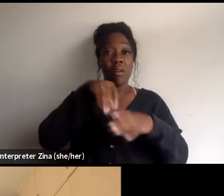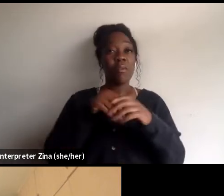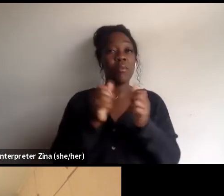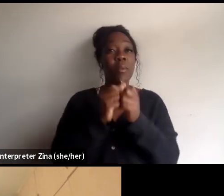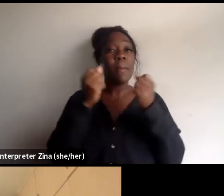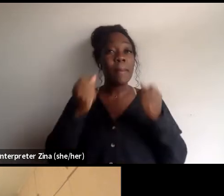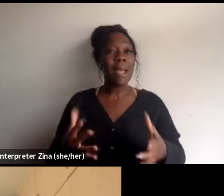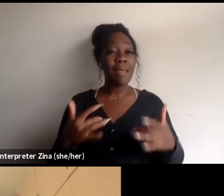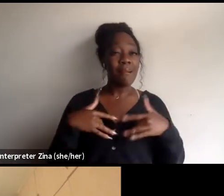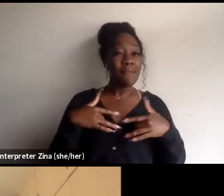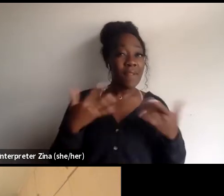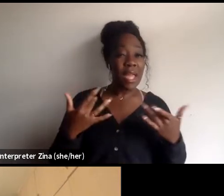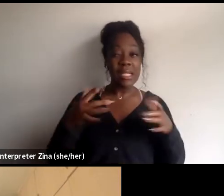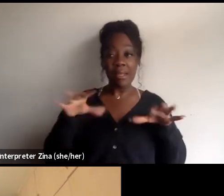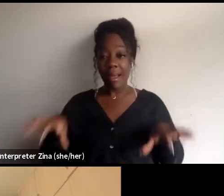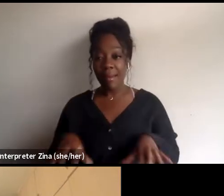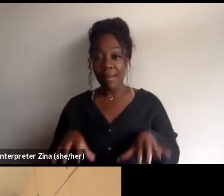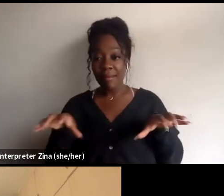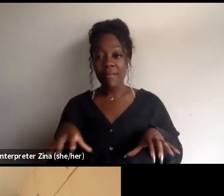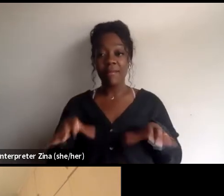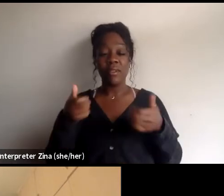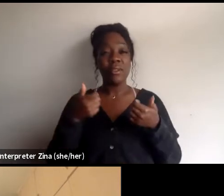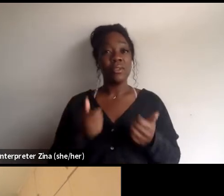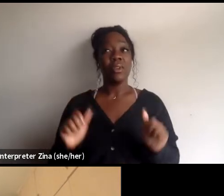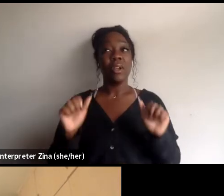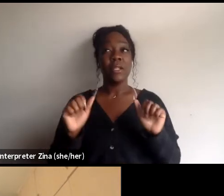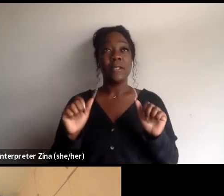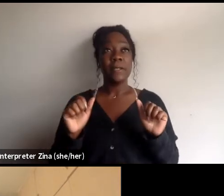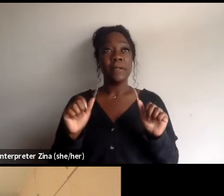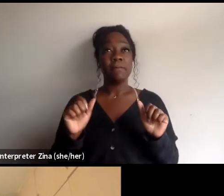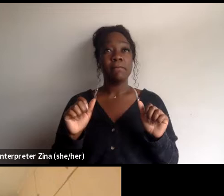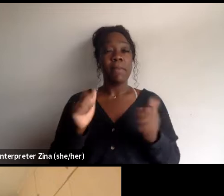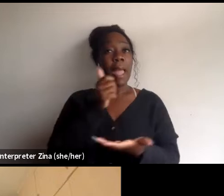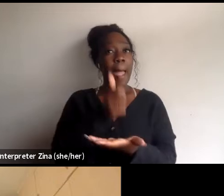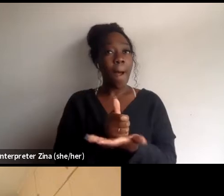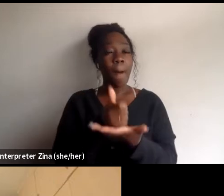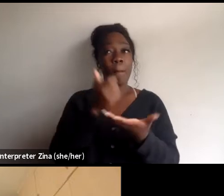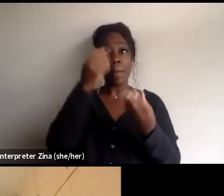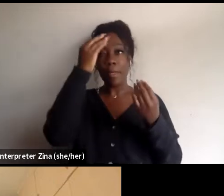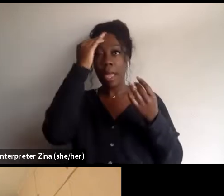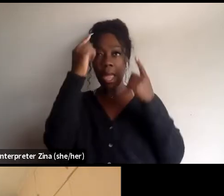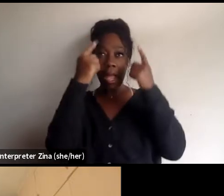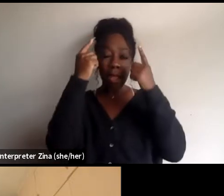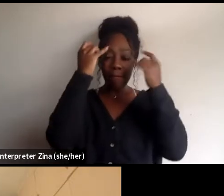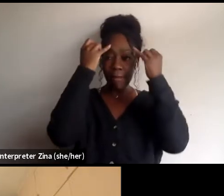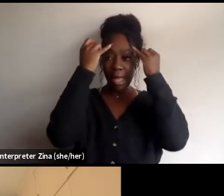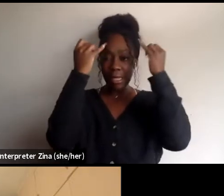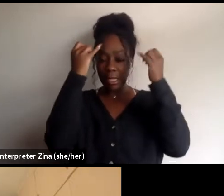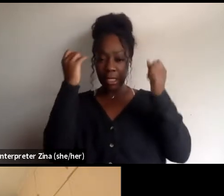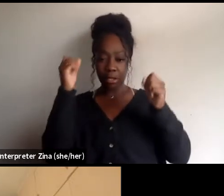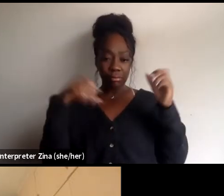to kind of bring the thinking and the ideas together 'cause sometimes schools and institutions can be quite siloed.